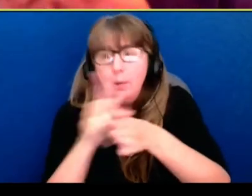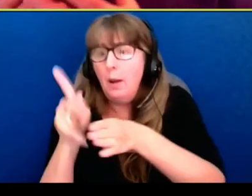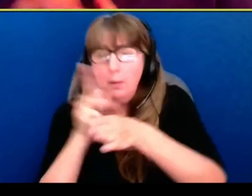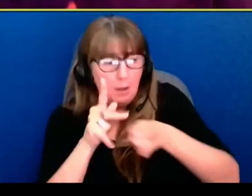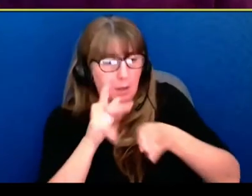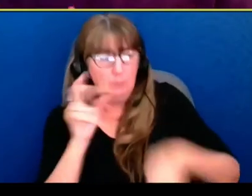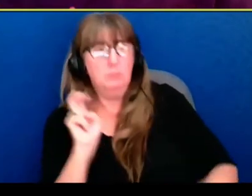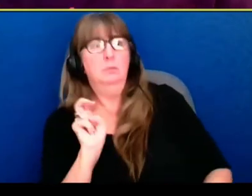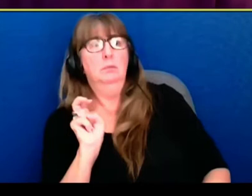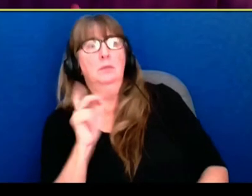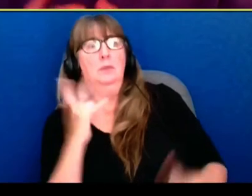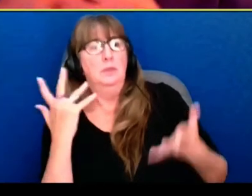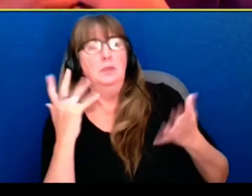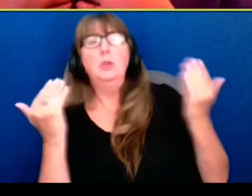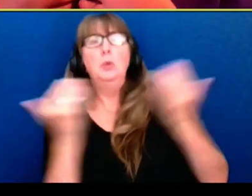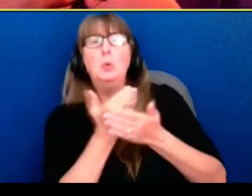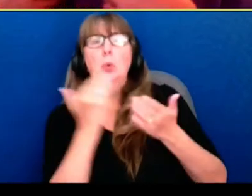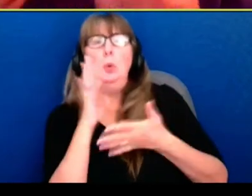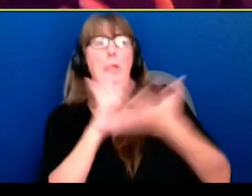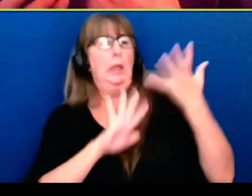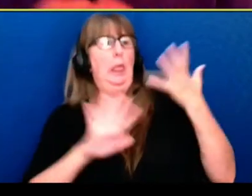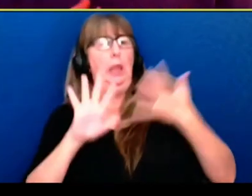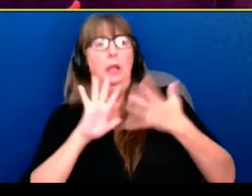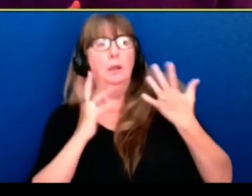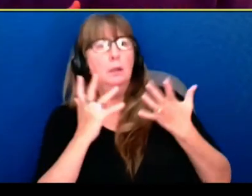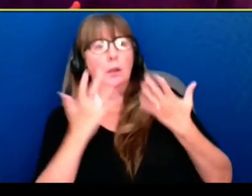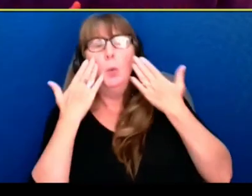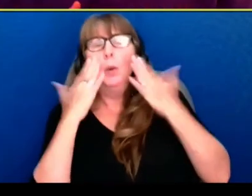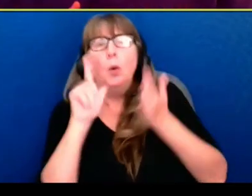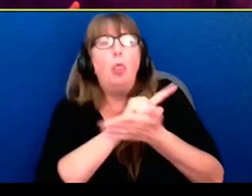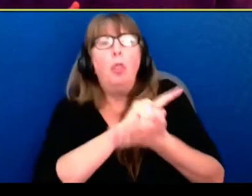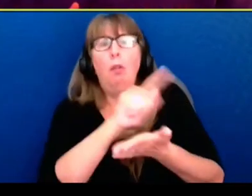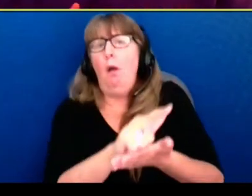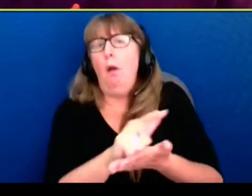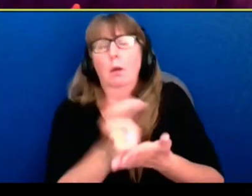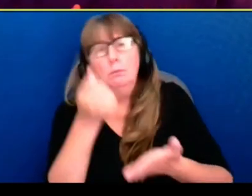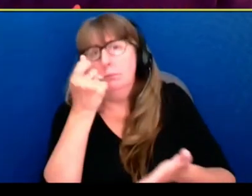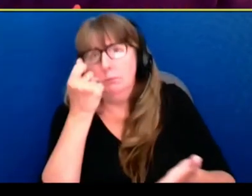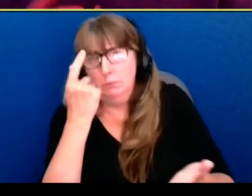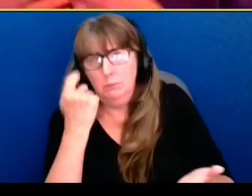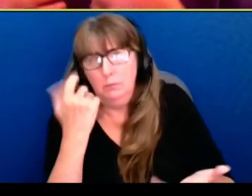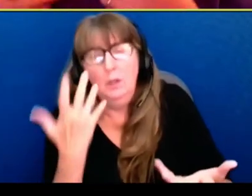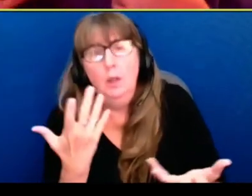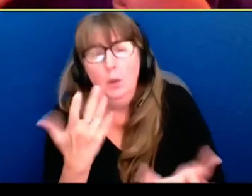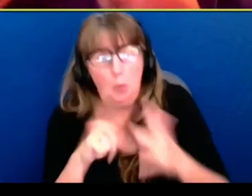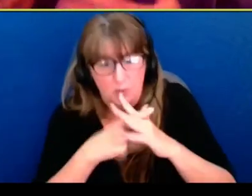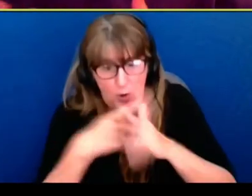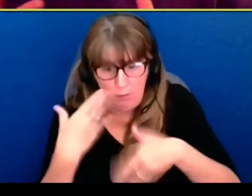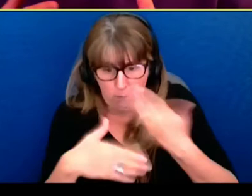It's a new world for us. We don't know what the laws are a lot of times when we start this process, and it's, it helps